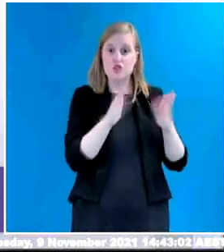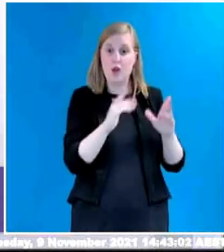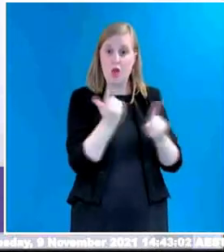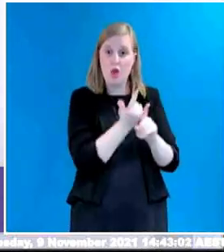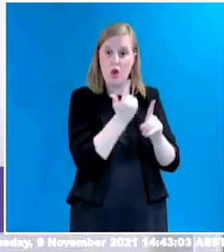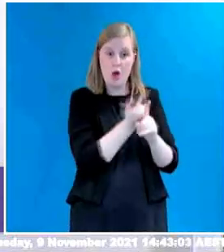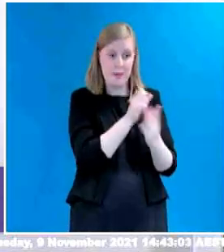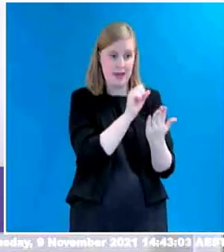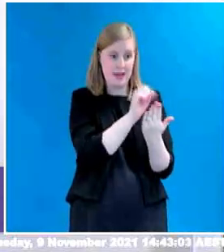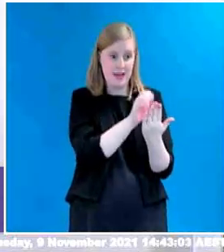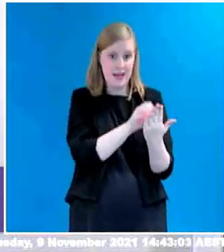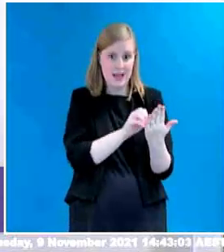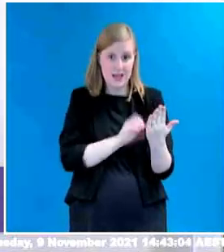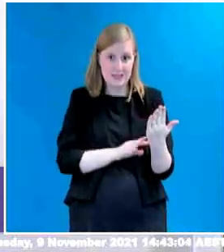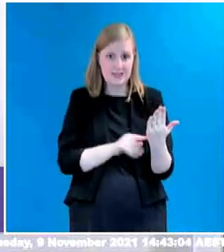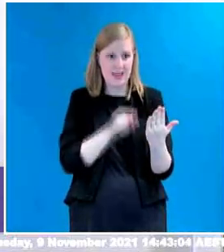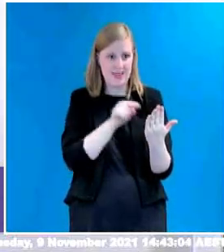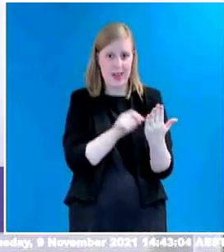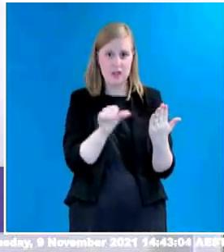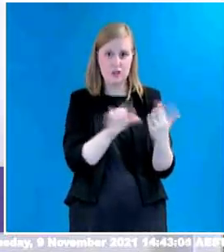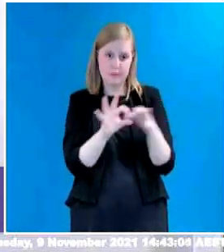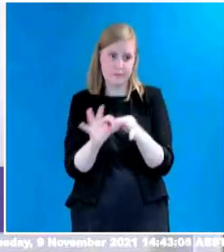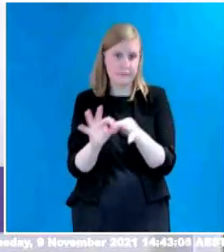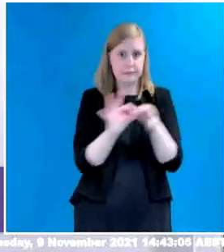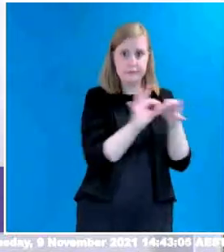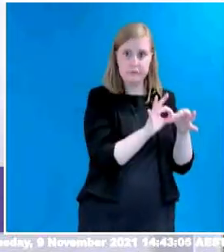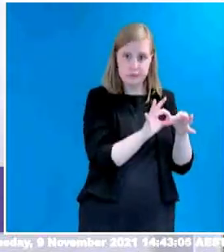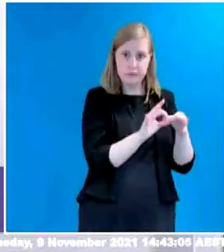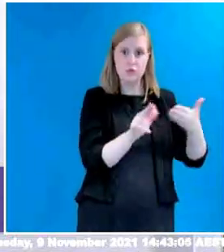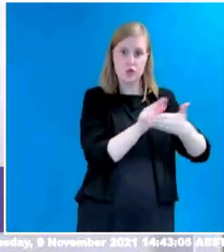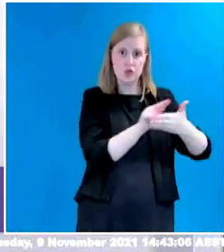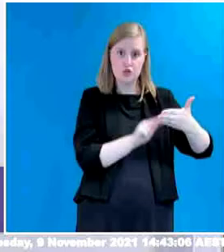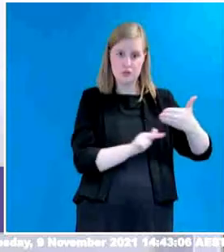terms, in the treaty, would you agree with that proposition, that the general